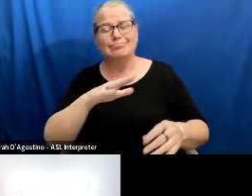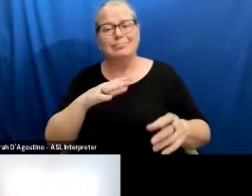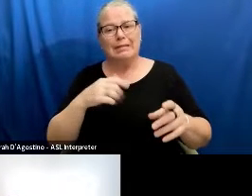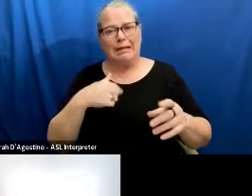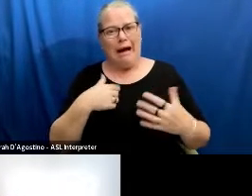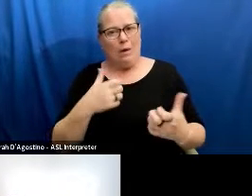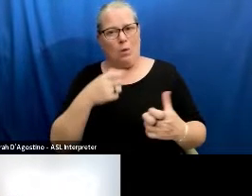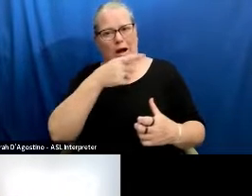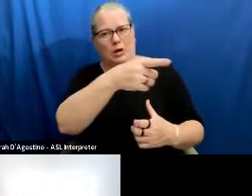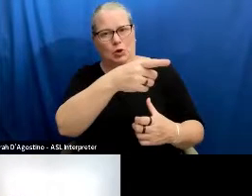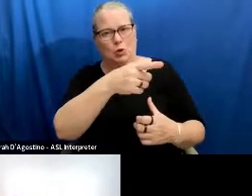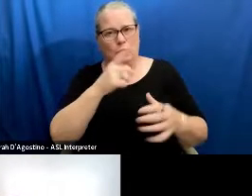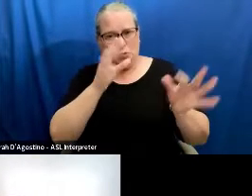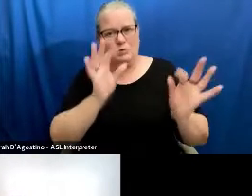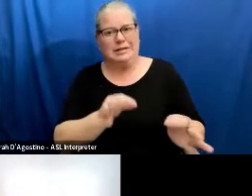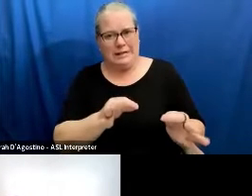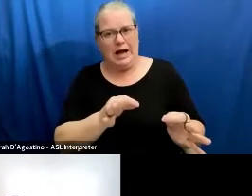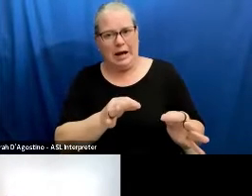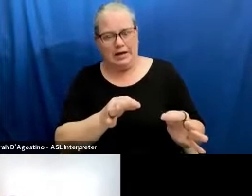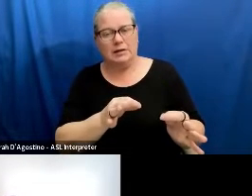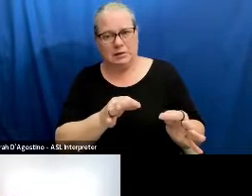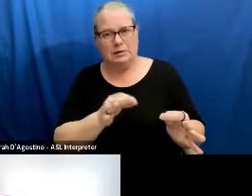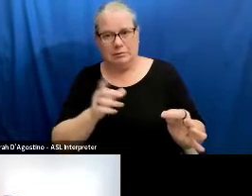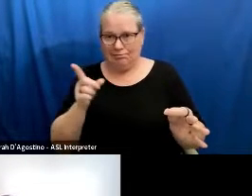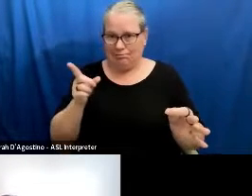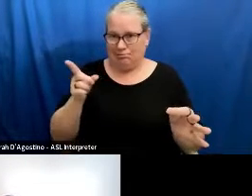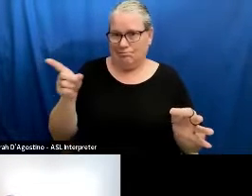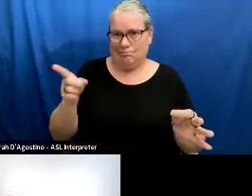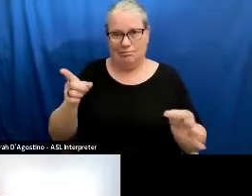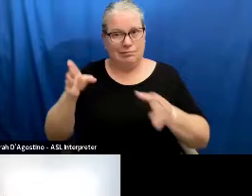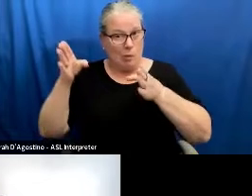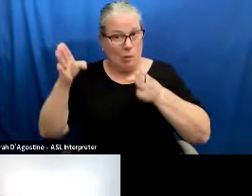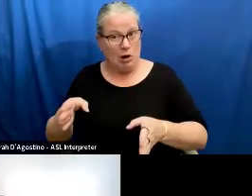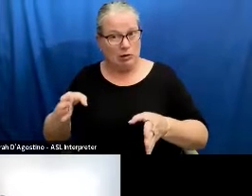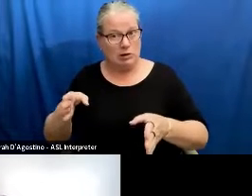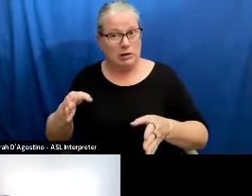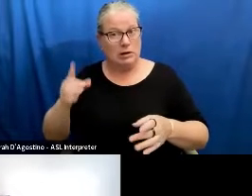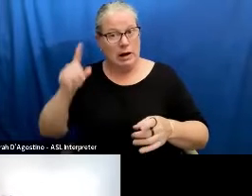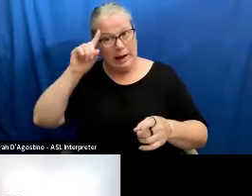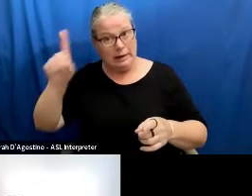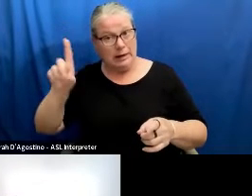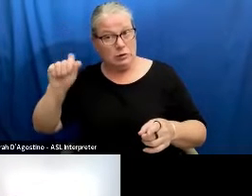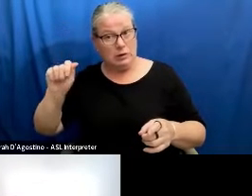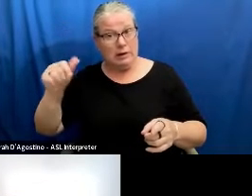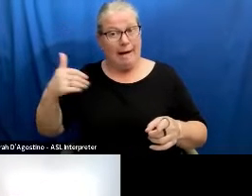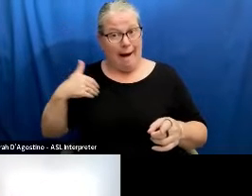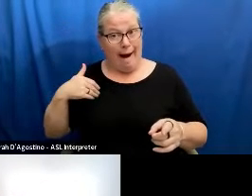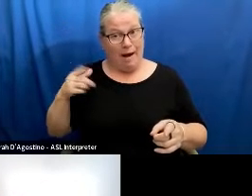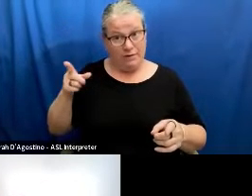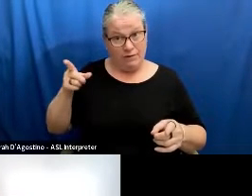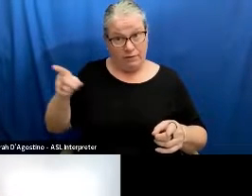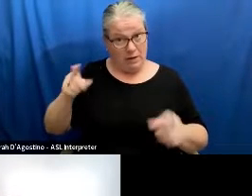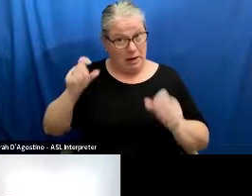you to make a determination whether this person with an intellectual disability can retain their